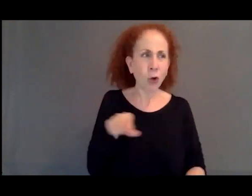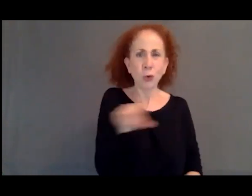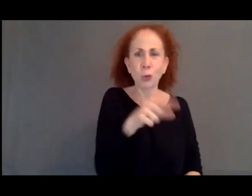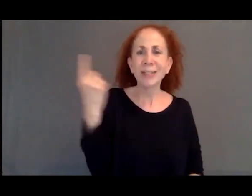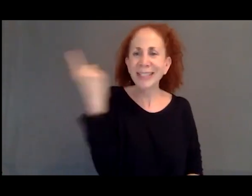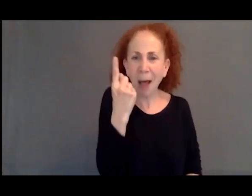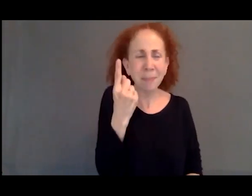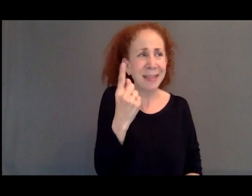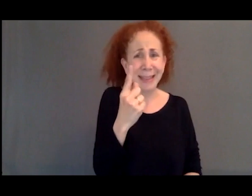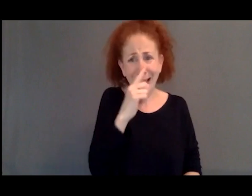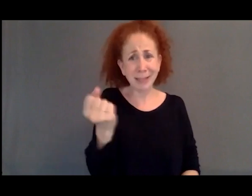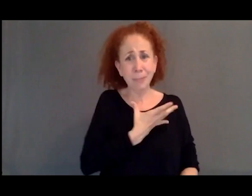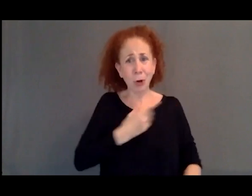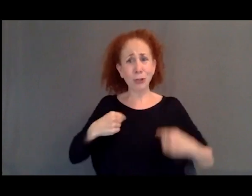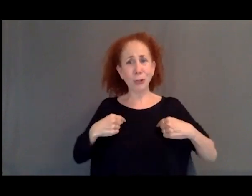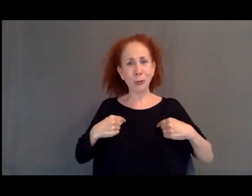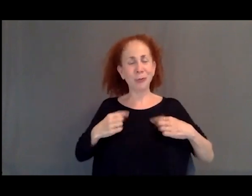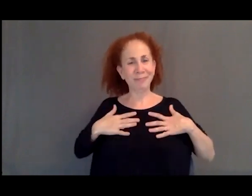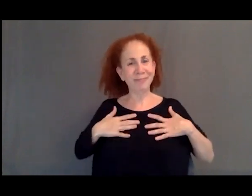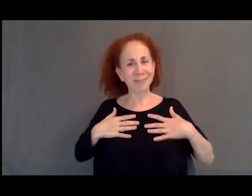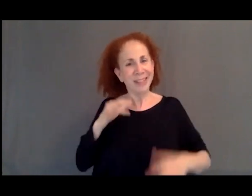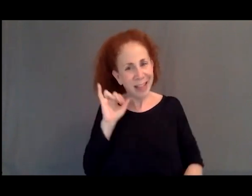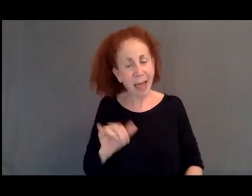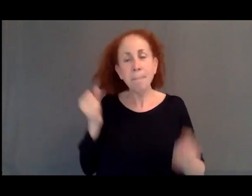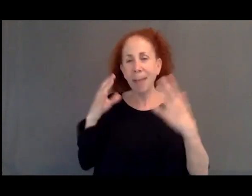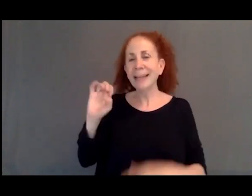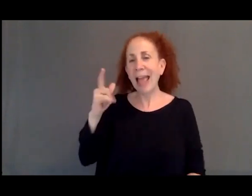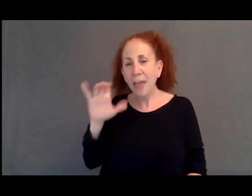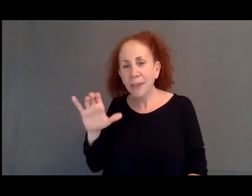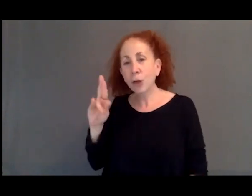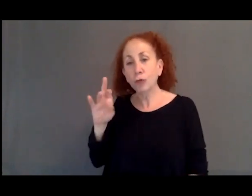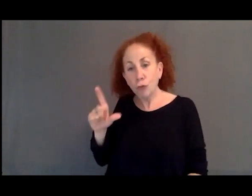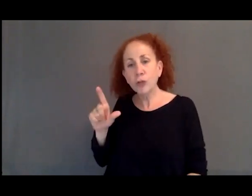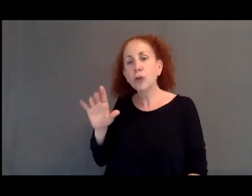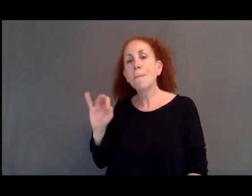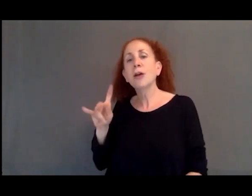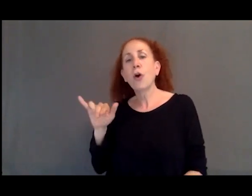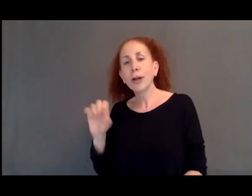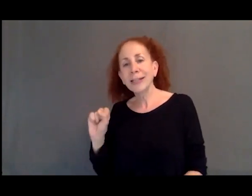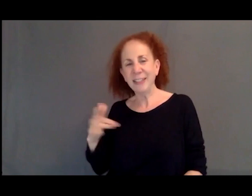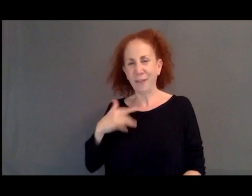that spurns you, I guess, which is a position that ethnic and racial minorities often find themselves in.